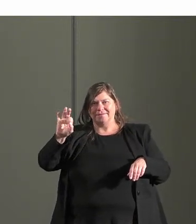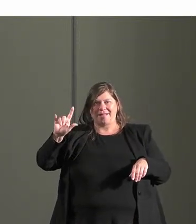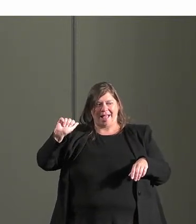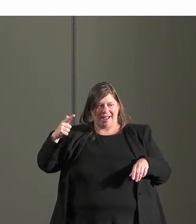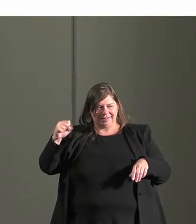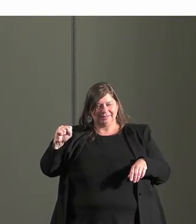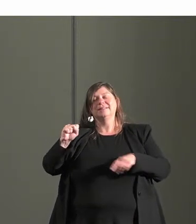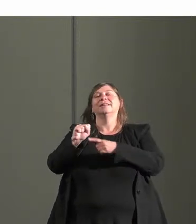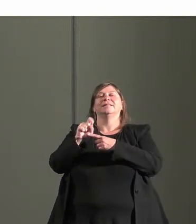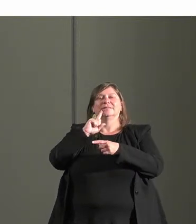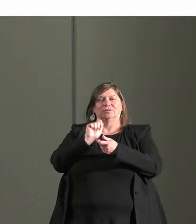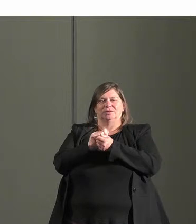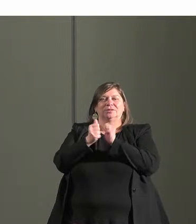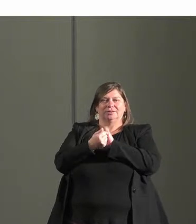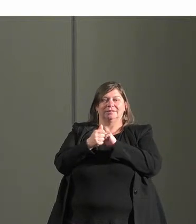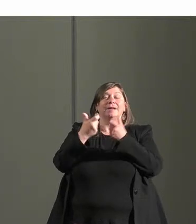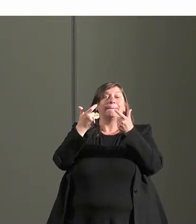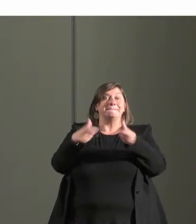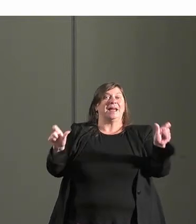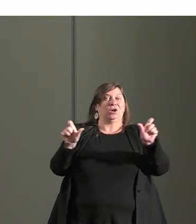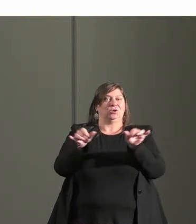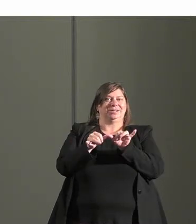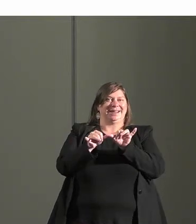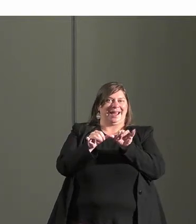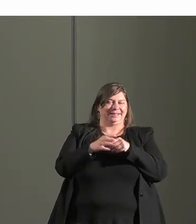cursor in OS flags. And this will give you the ability to